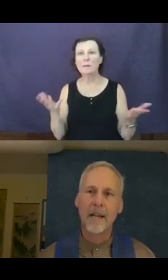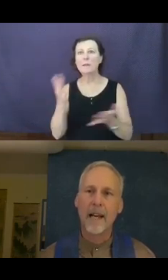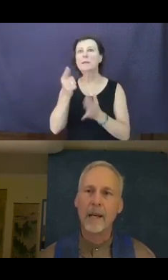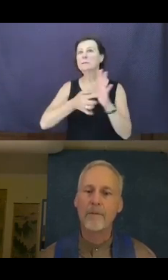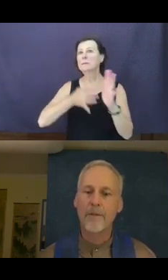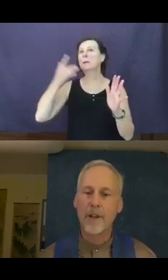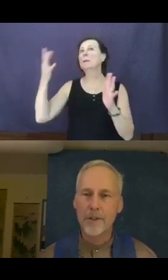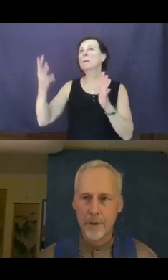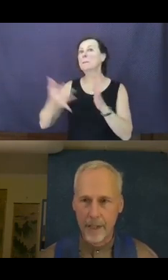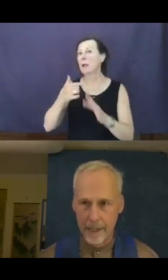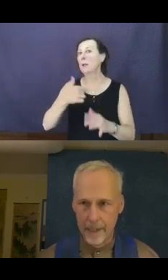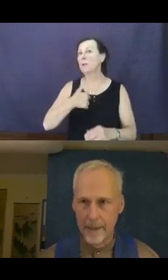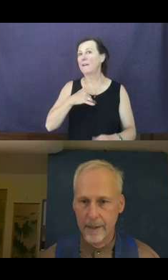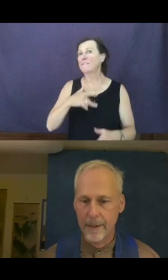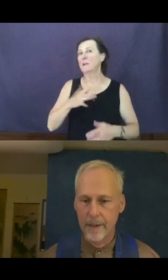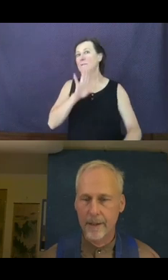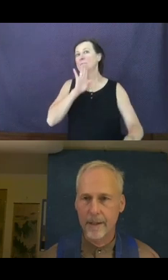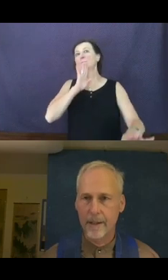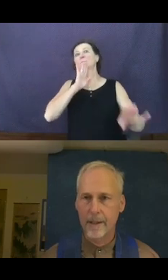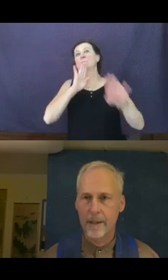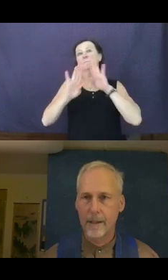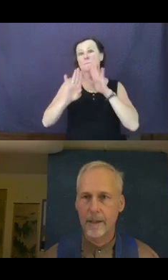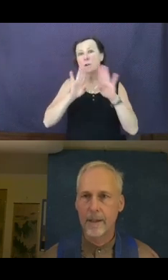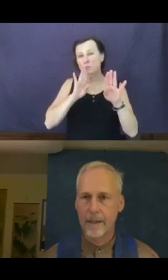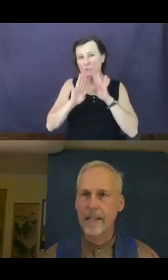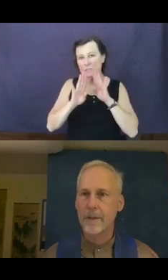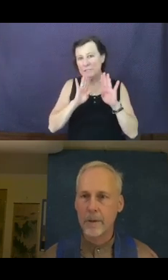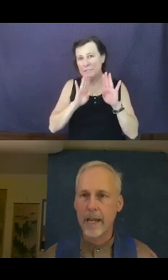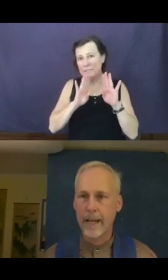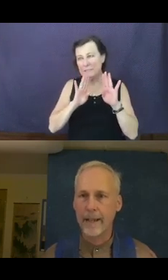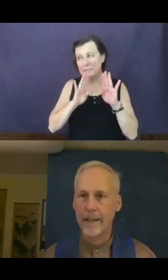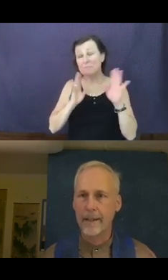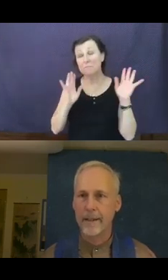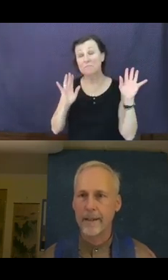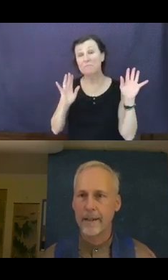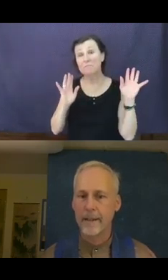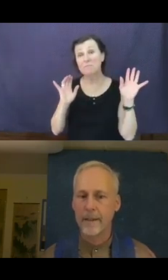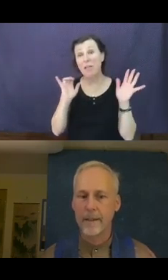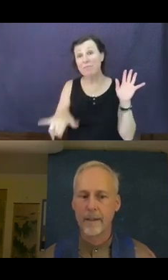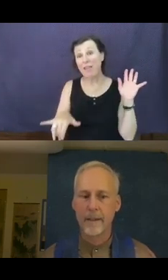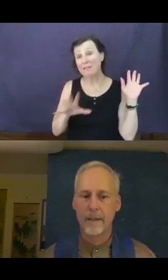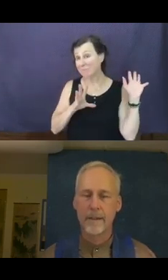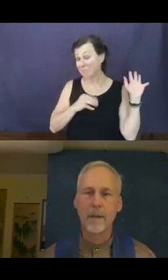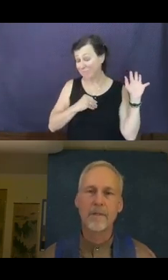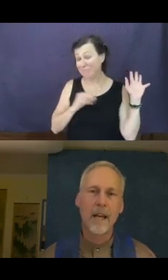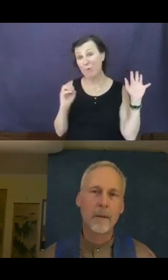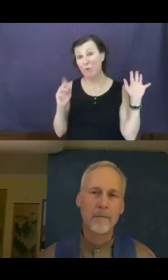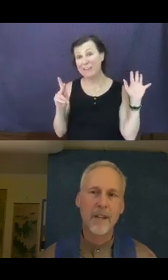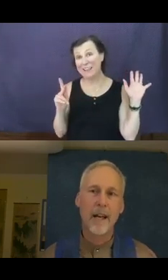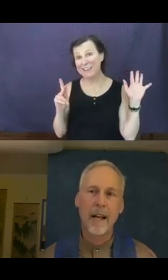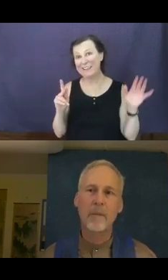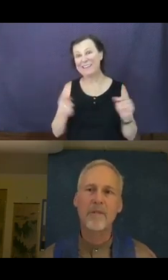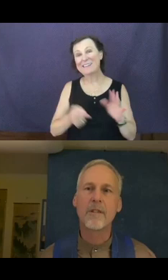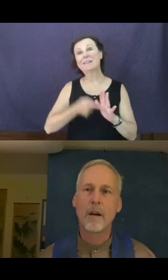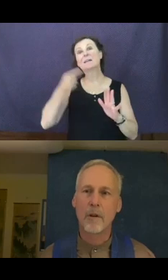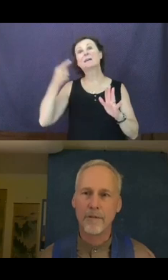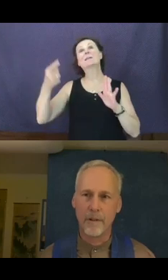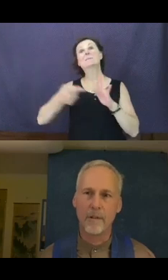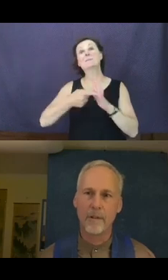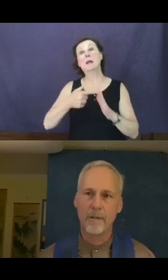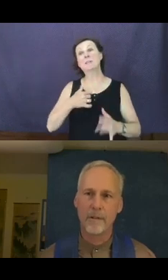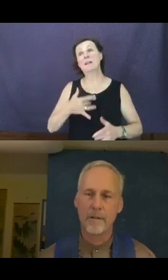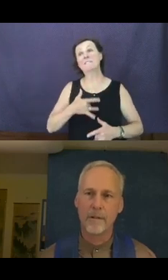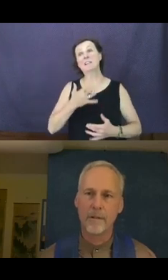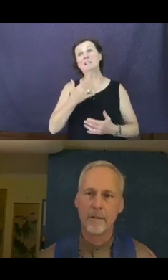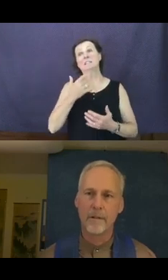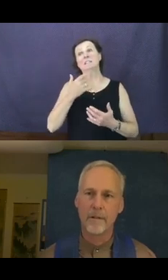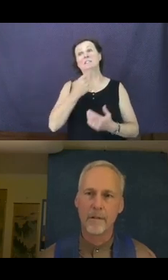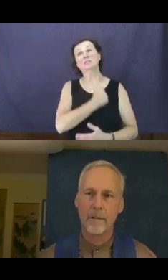I am frustrated. That's okay. Sometimes I am sorrowful.